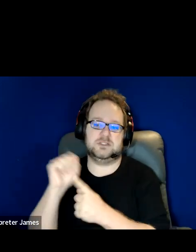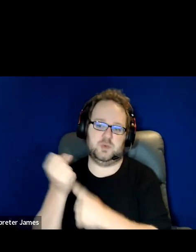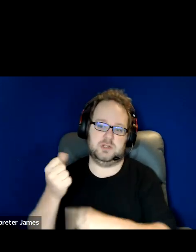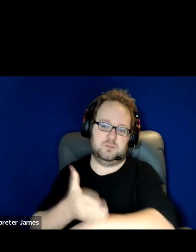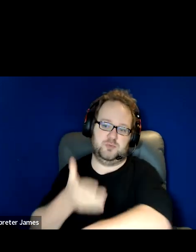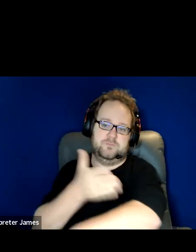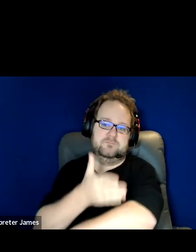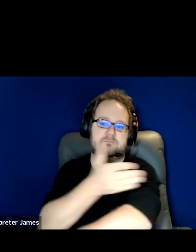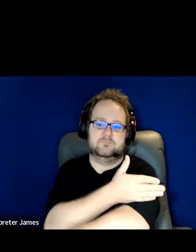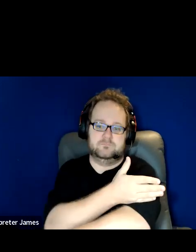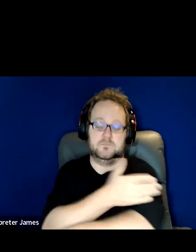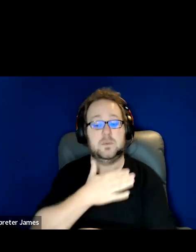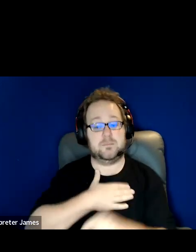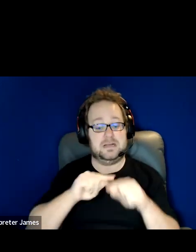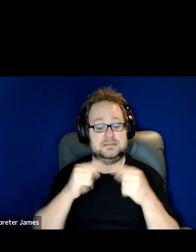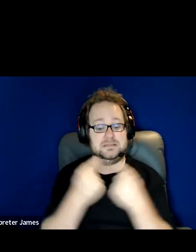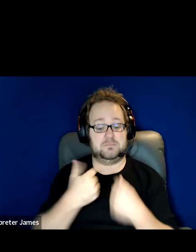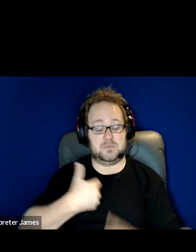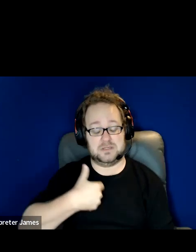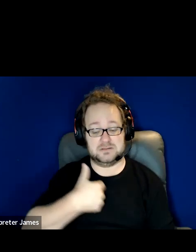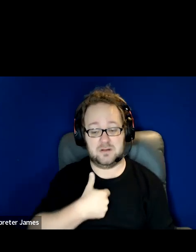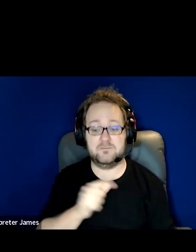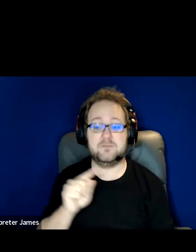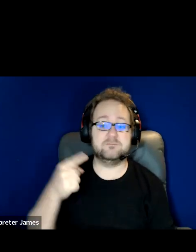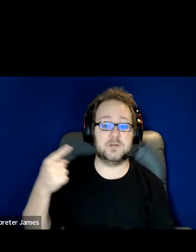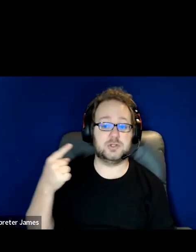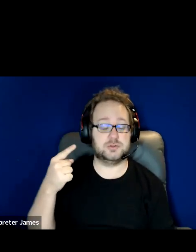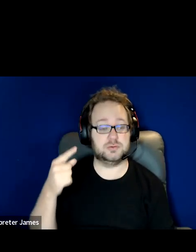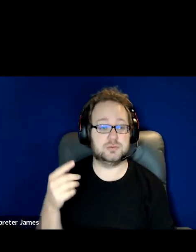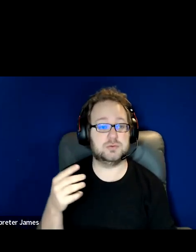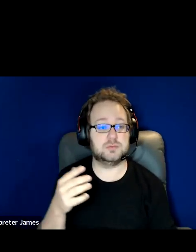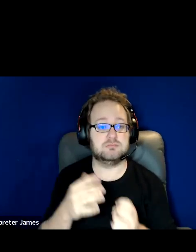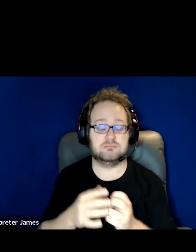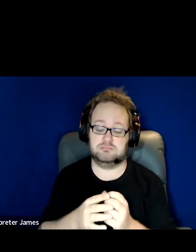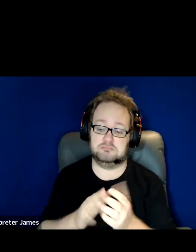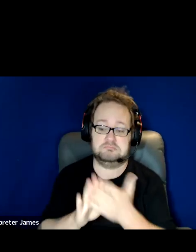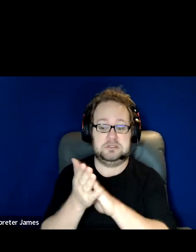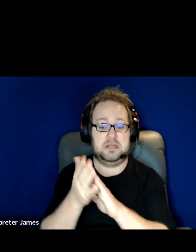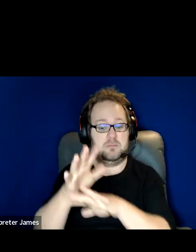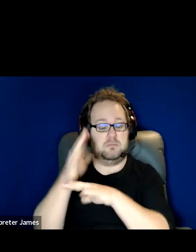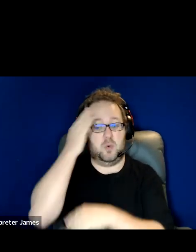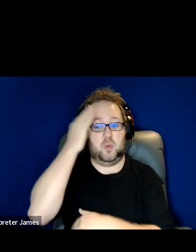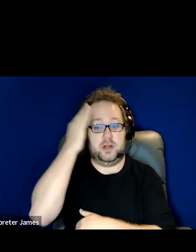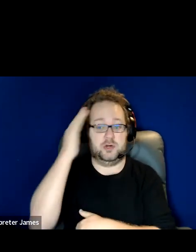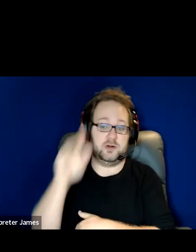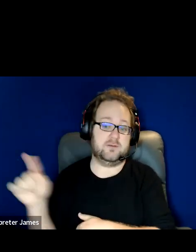When my team and I here at the CDC first became aware of many of these challenges, we sprung into action.